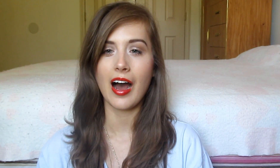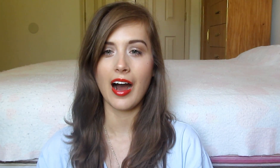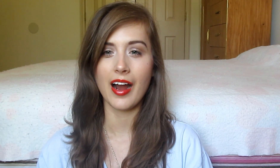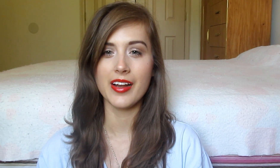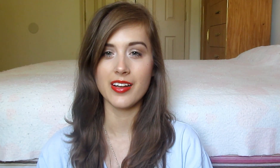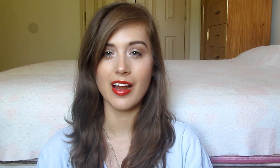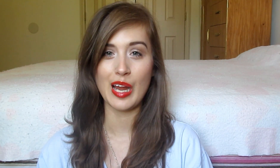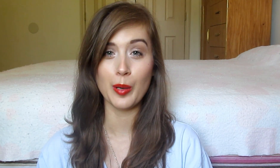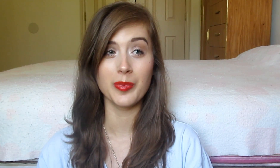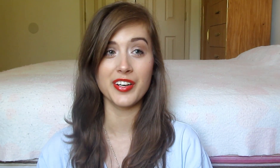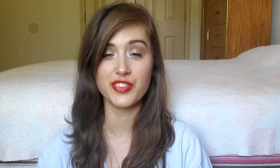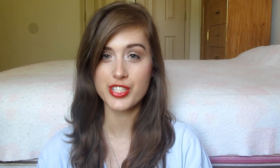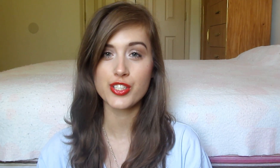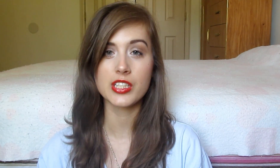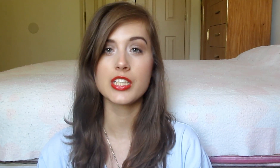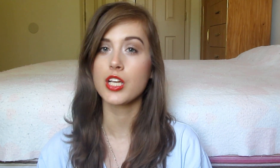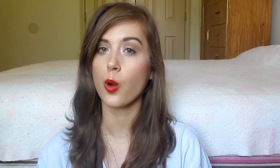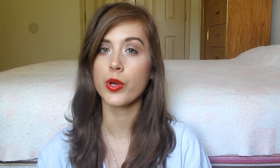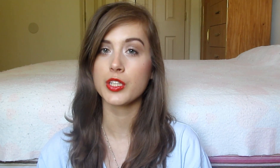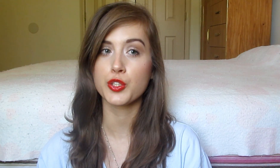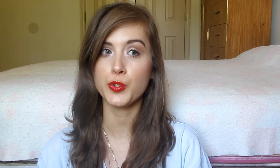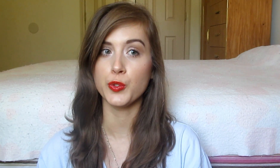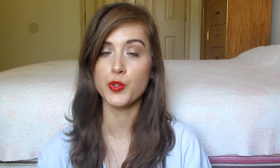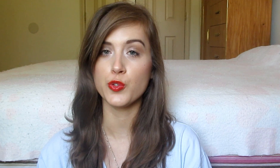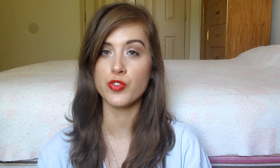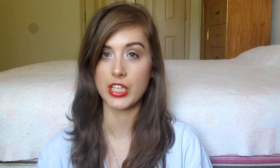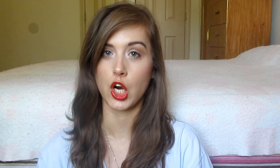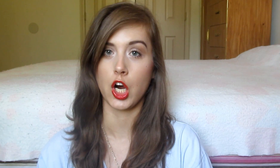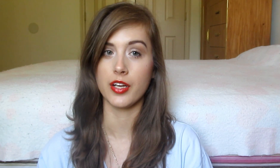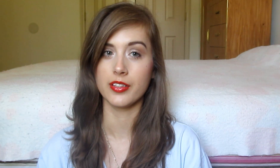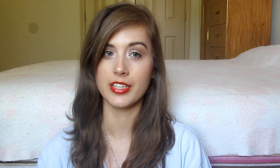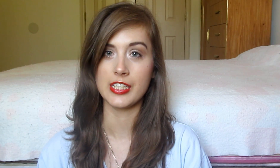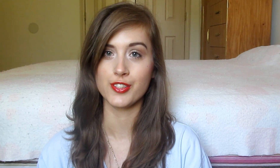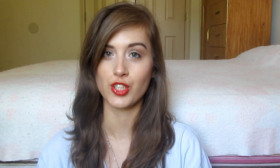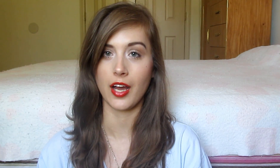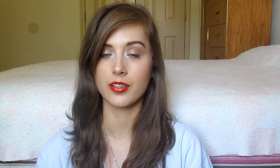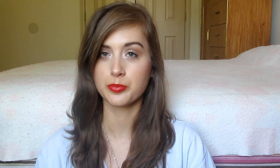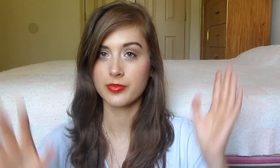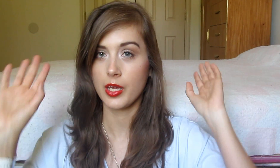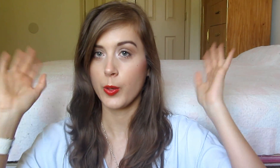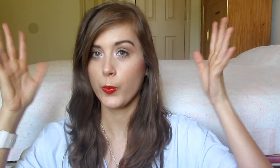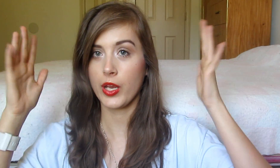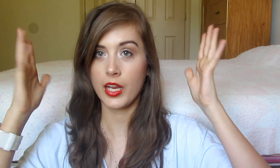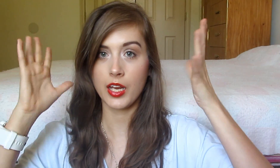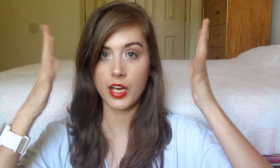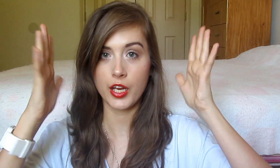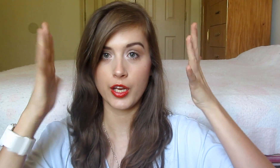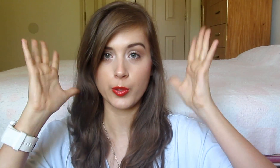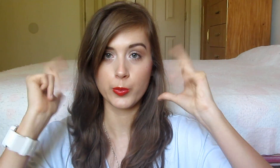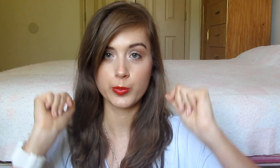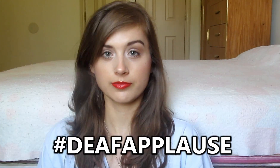I am officially going to VidCon in July. Whooooo.